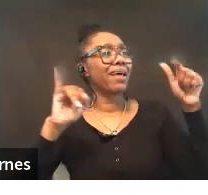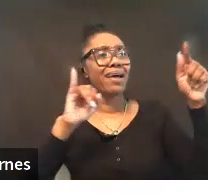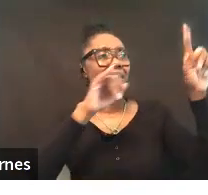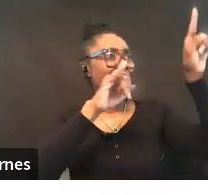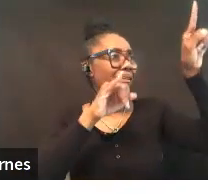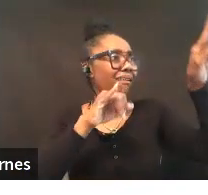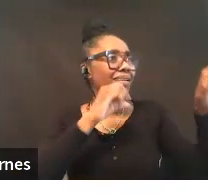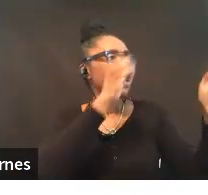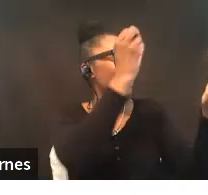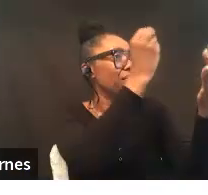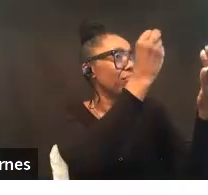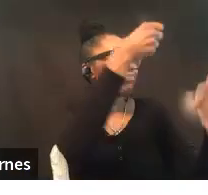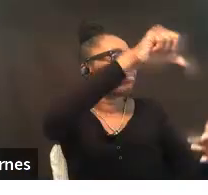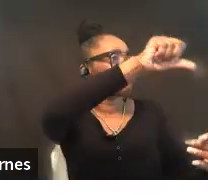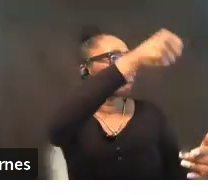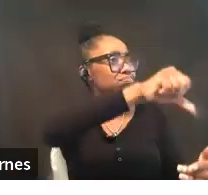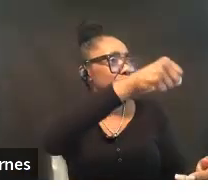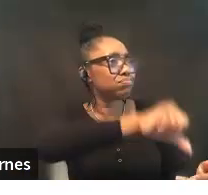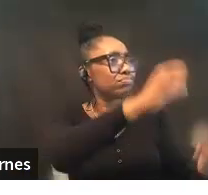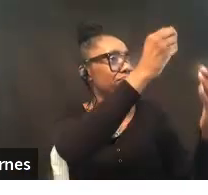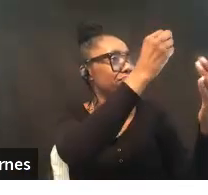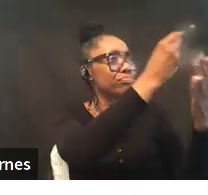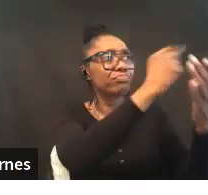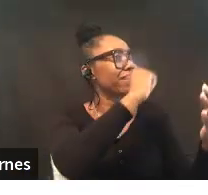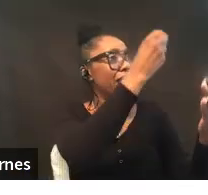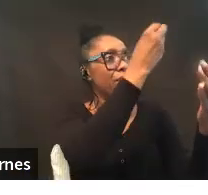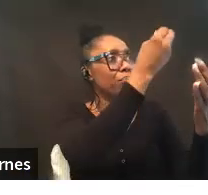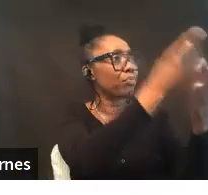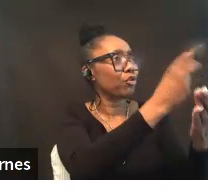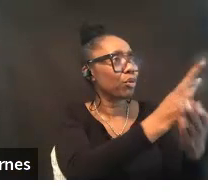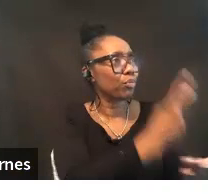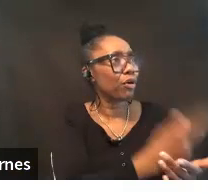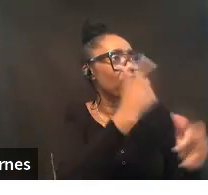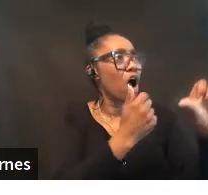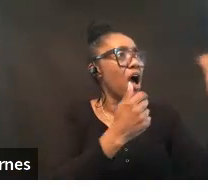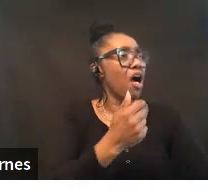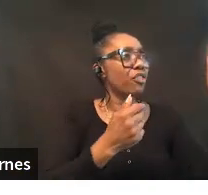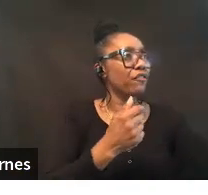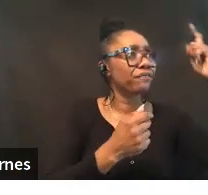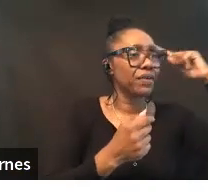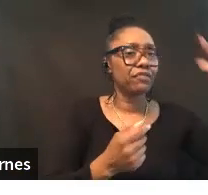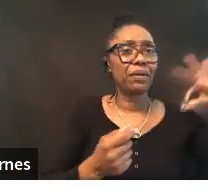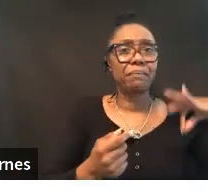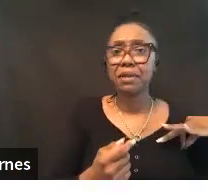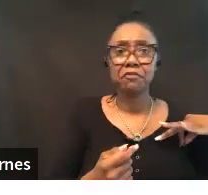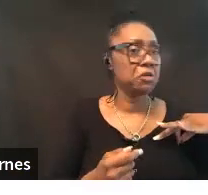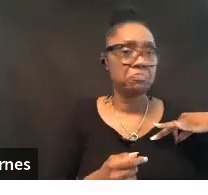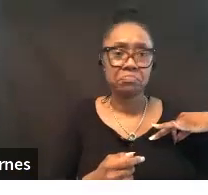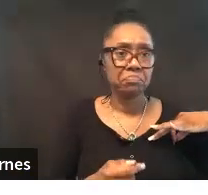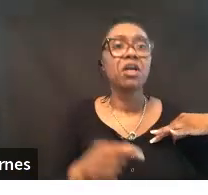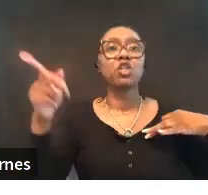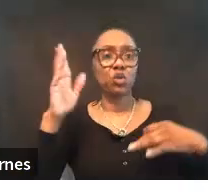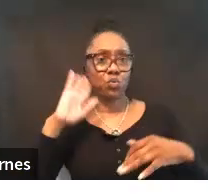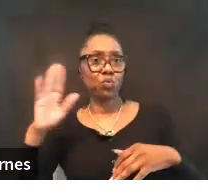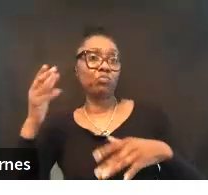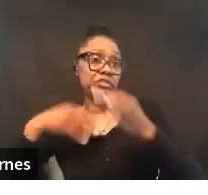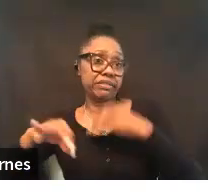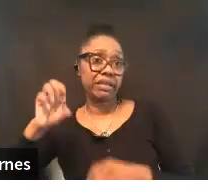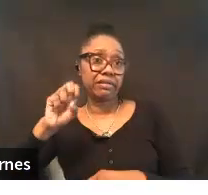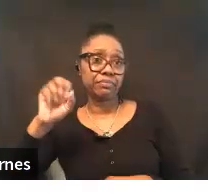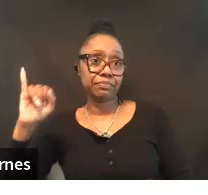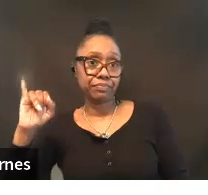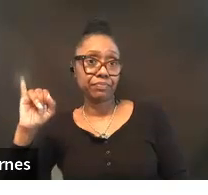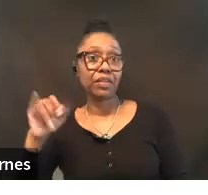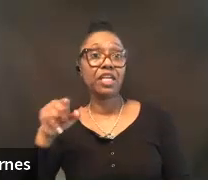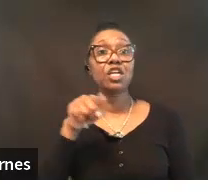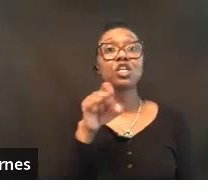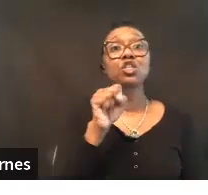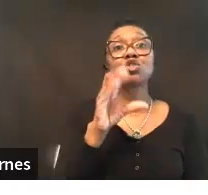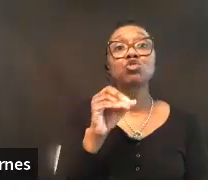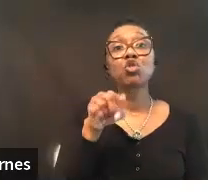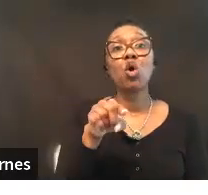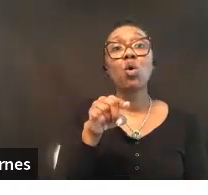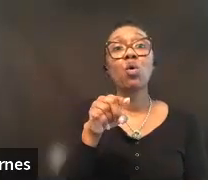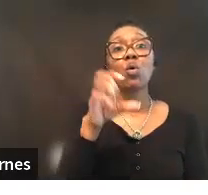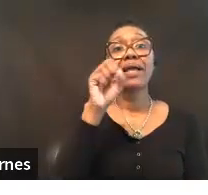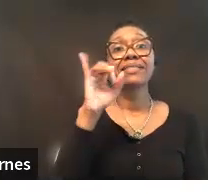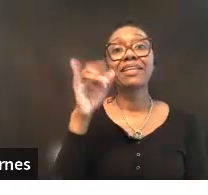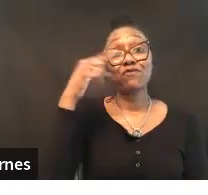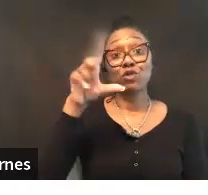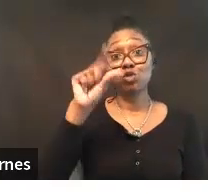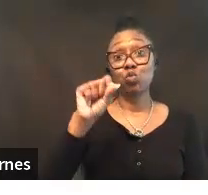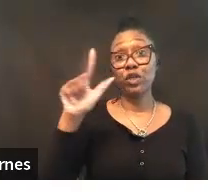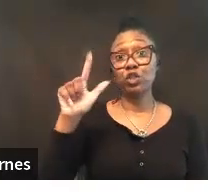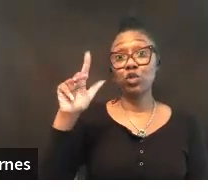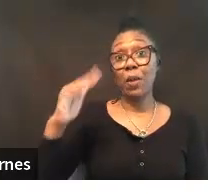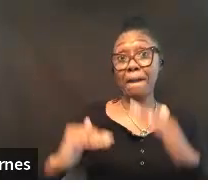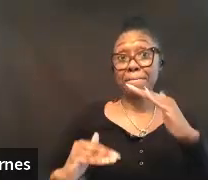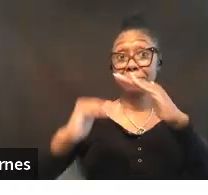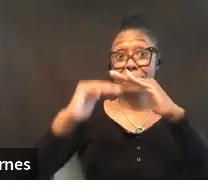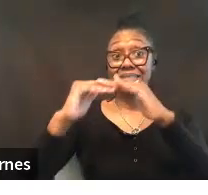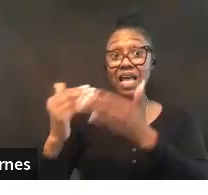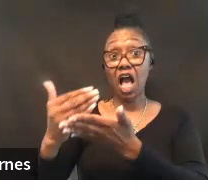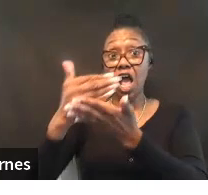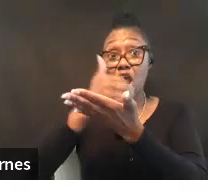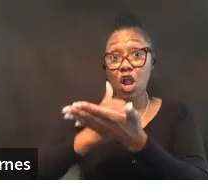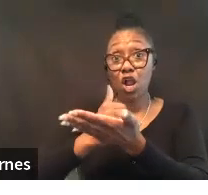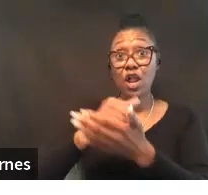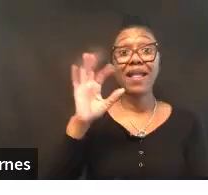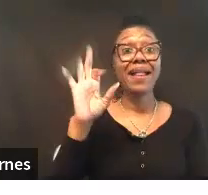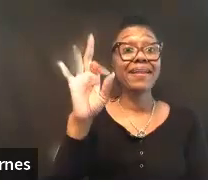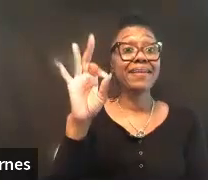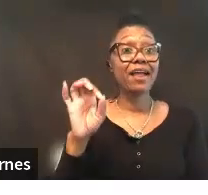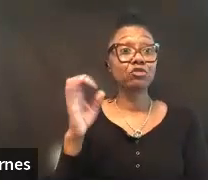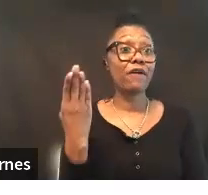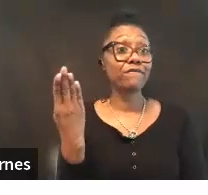Under the Social Security rules for benefits. The federal benefit rate is the maximum amount that person can receive in any given year or 2023 that maximum amount is $914 a month.